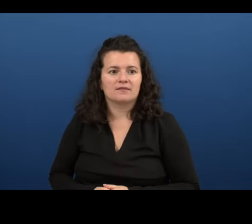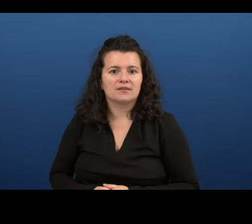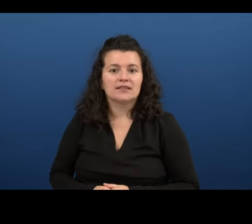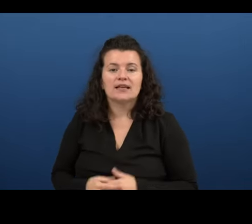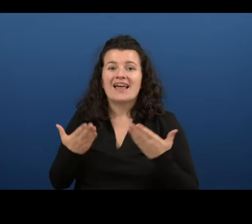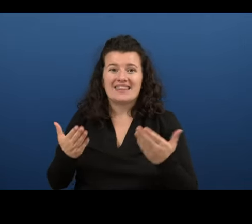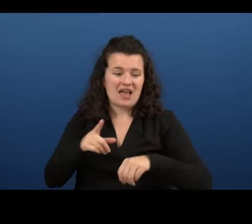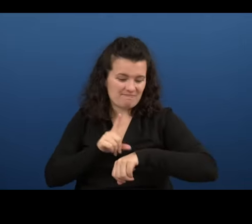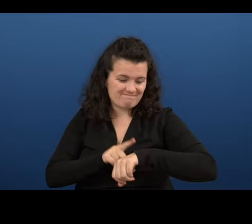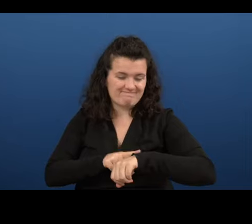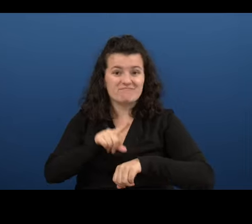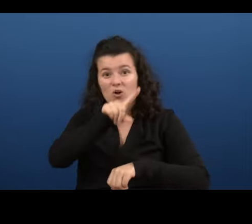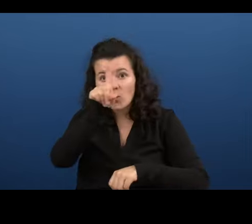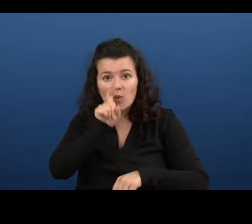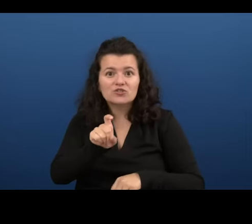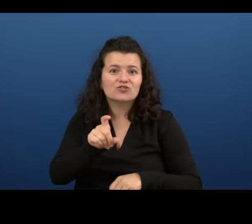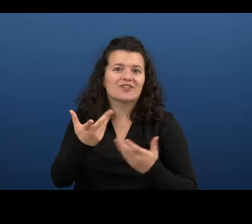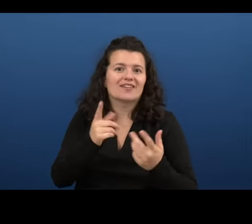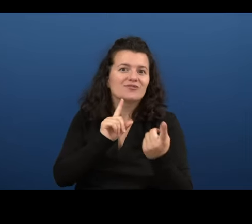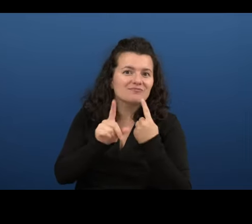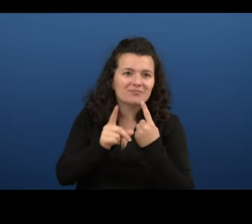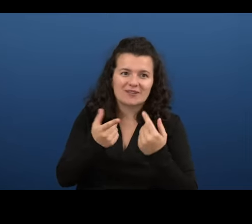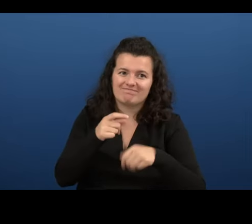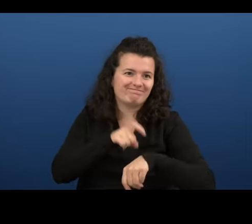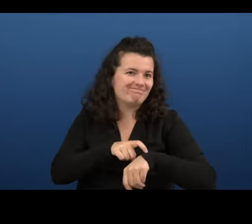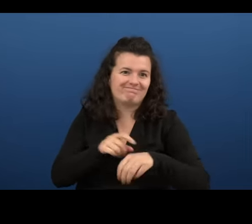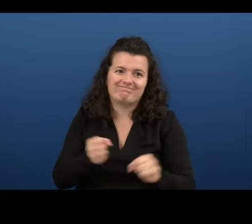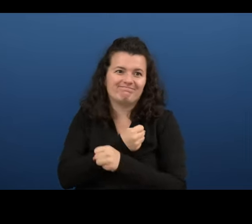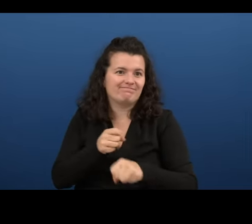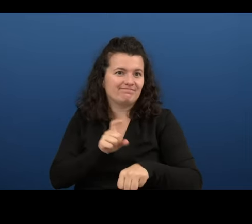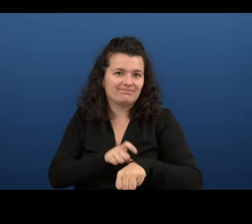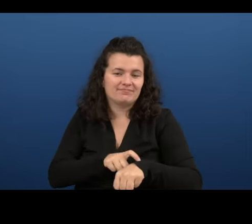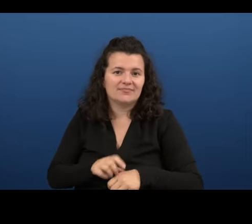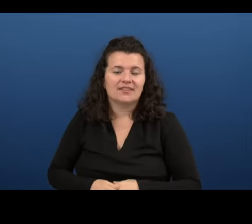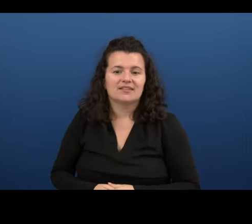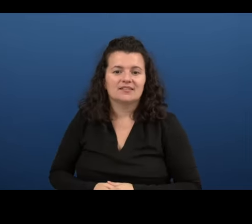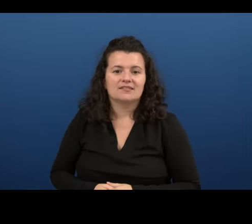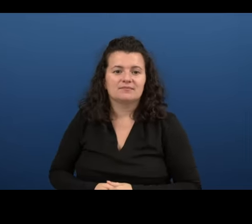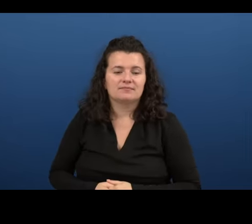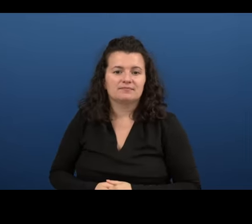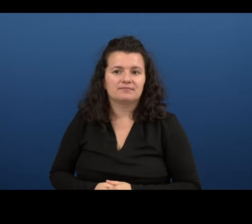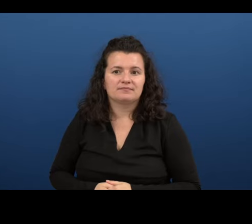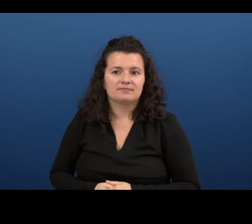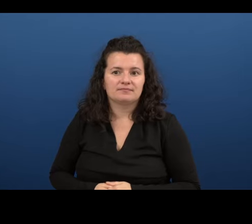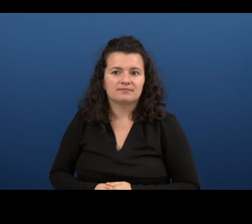know, not not kukri of a commodity. 15:58:44 There was no shut down the news on TV No, Paula precious contribution. He can have your presentation on demo quickly button